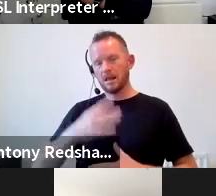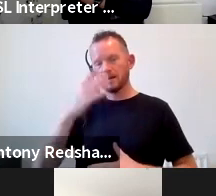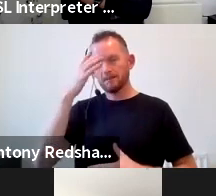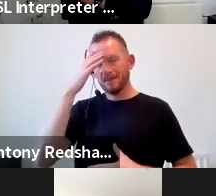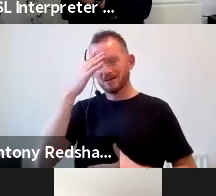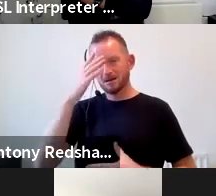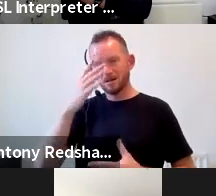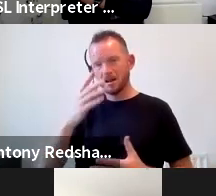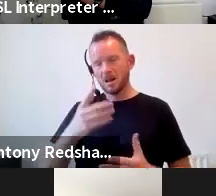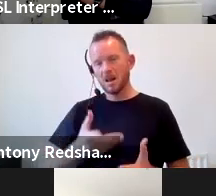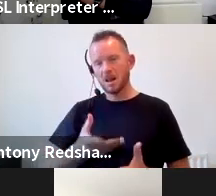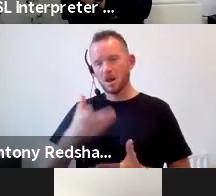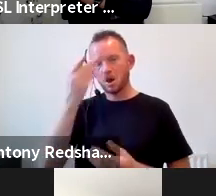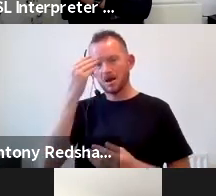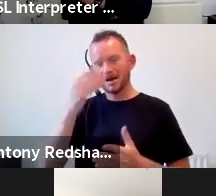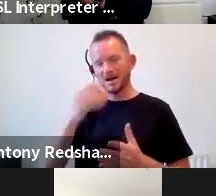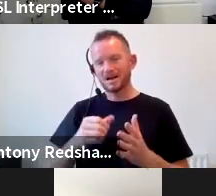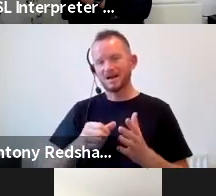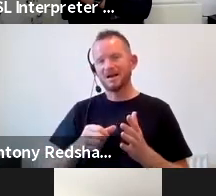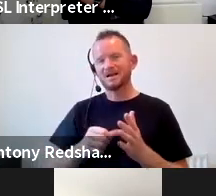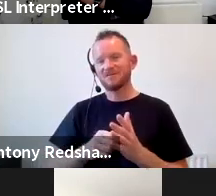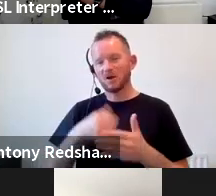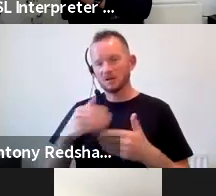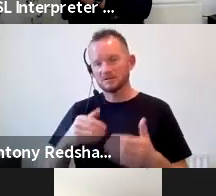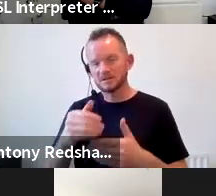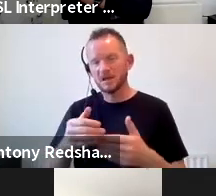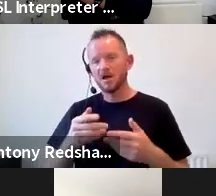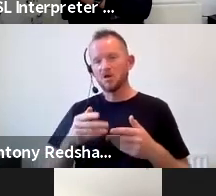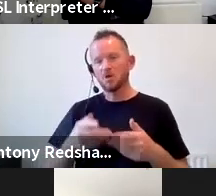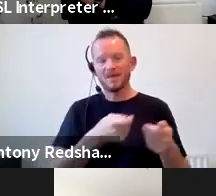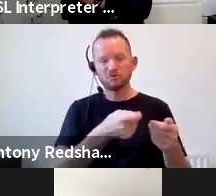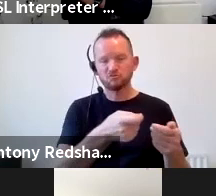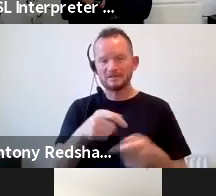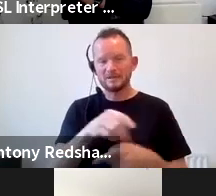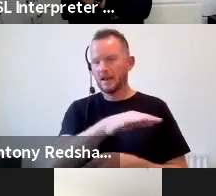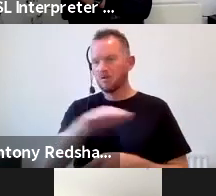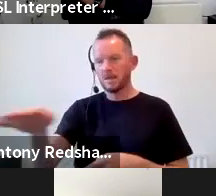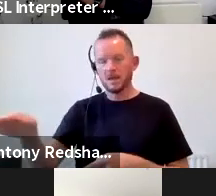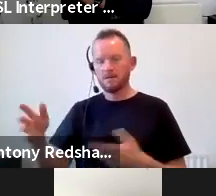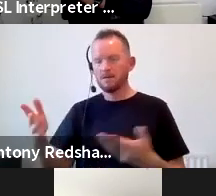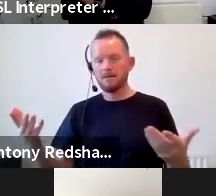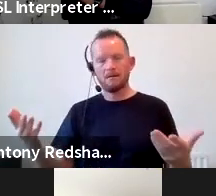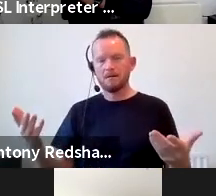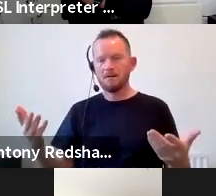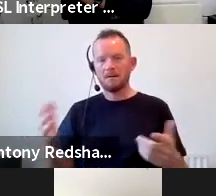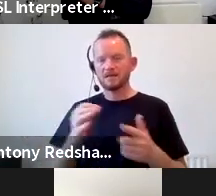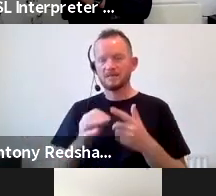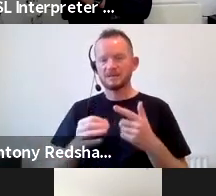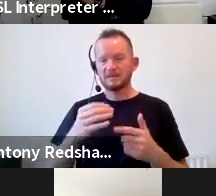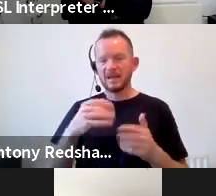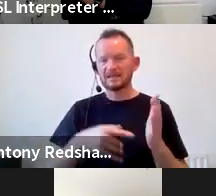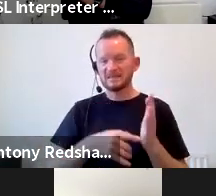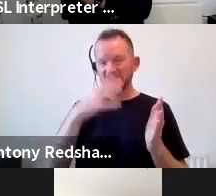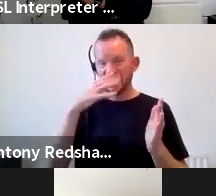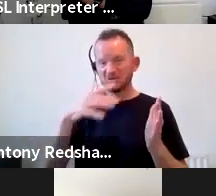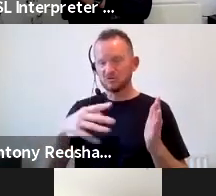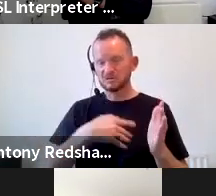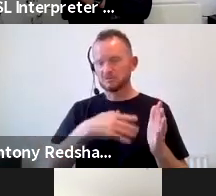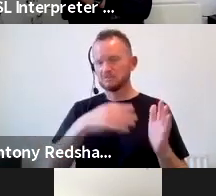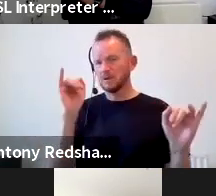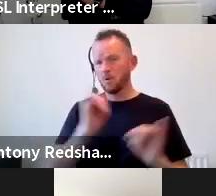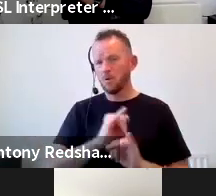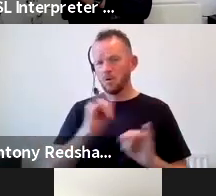mental learning mental learning difficulties, the way they get treated out and about, and especially as teenagers is absolutely appalling.